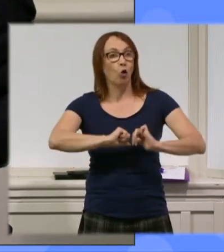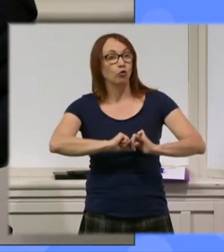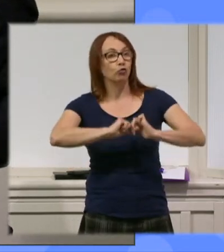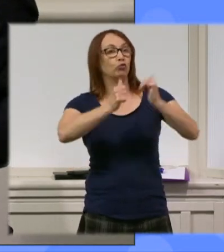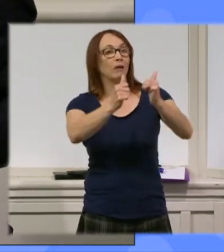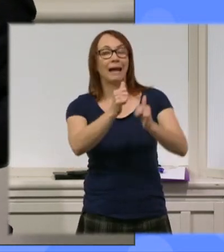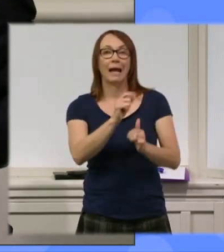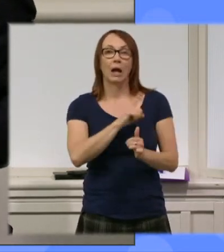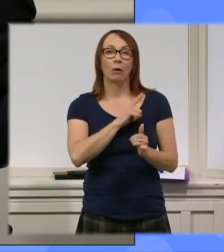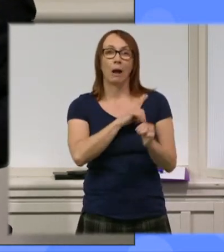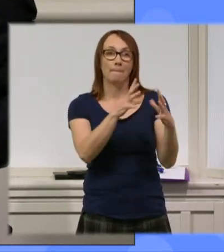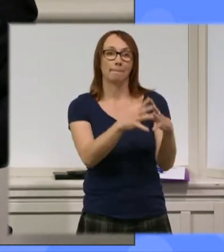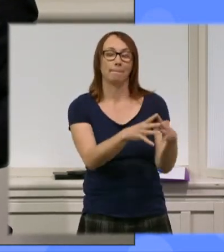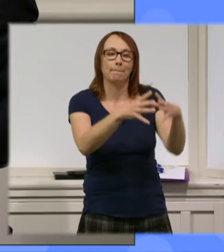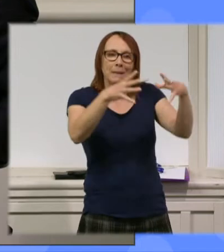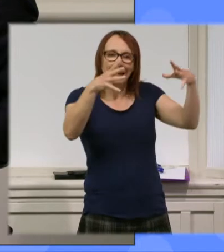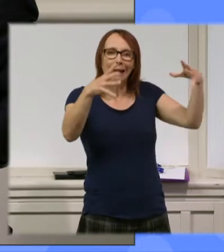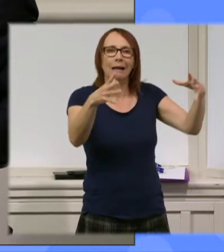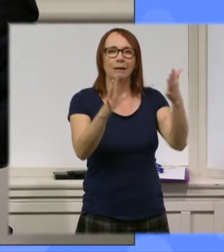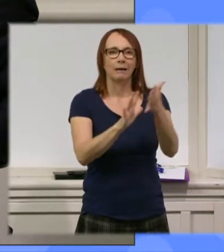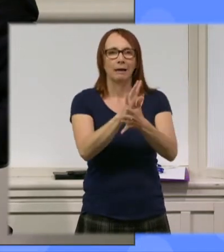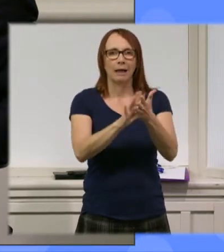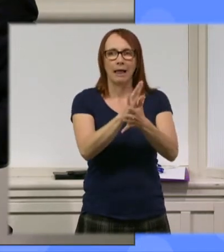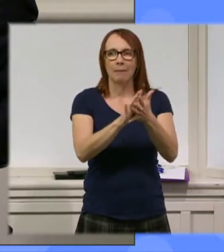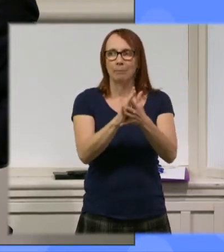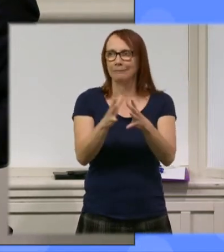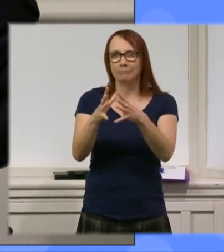organization you can take on multinational companies so that's the